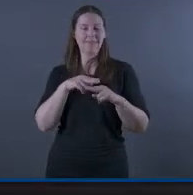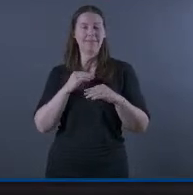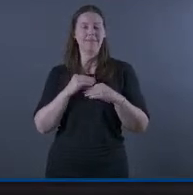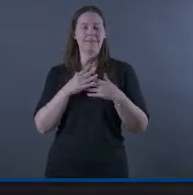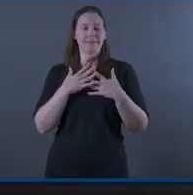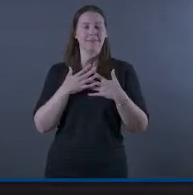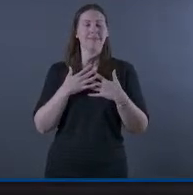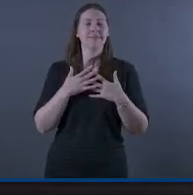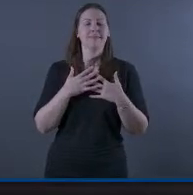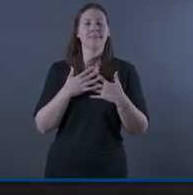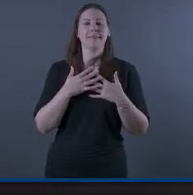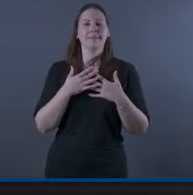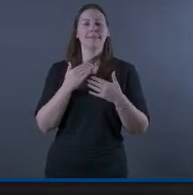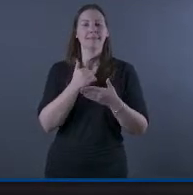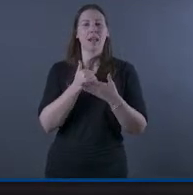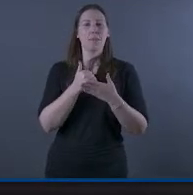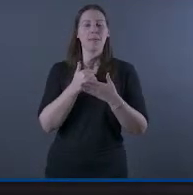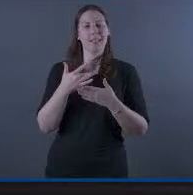and feel really energized by this work.